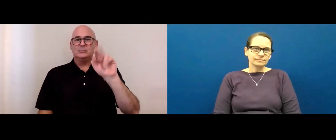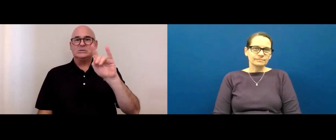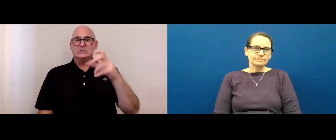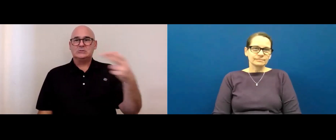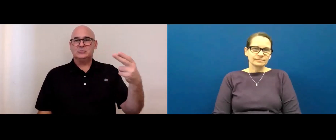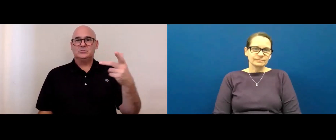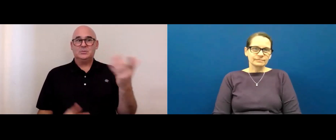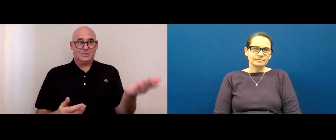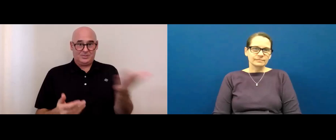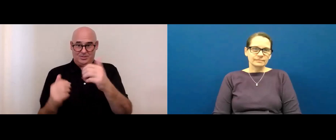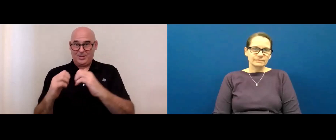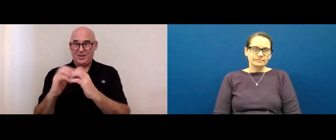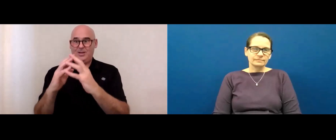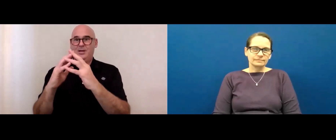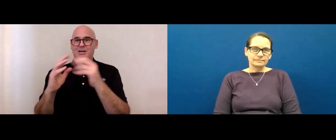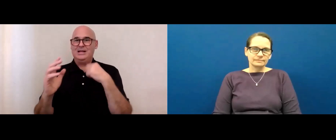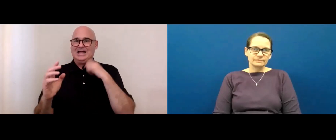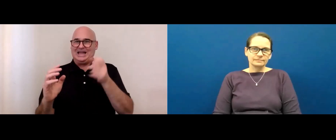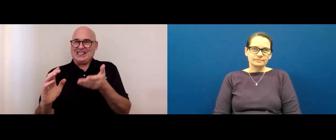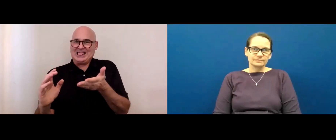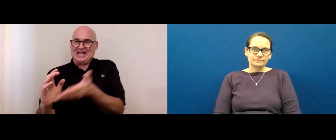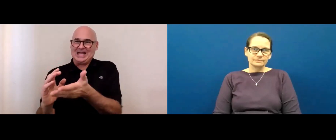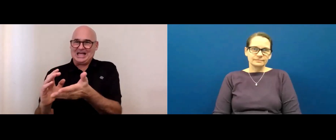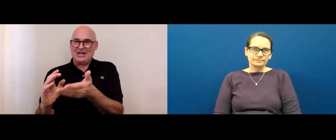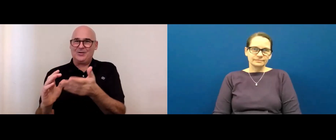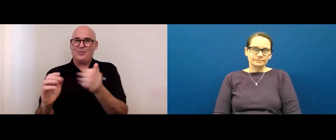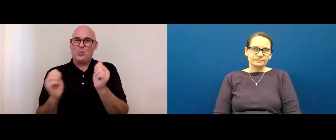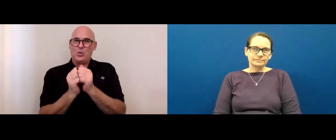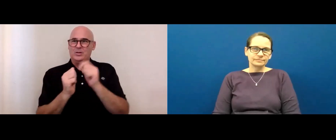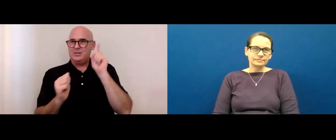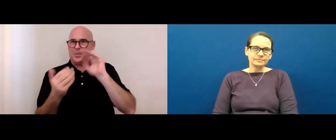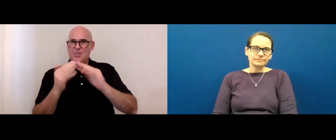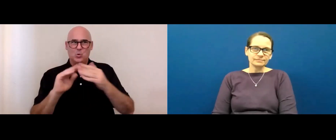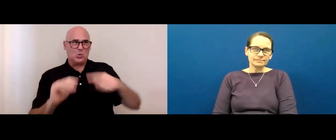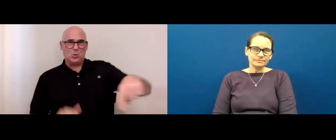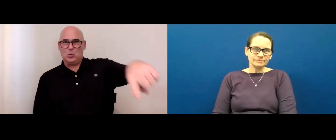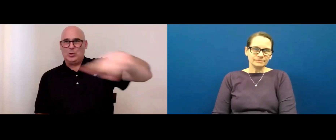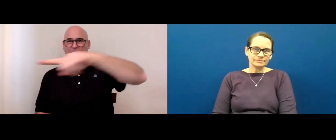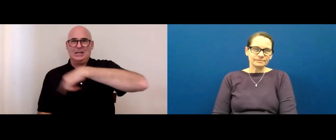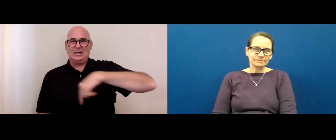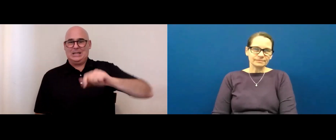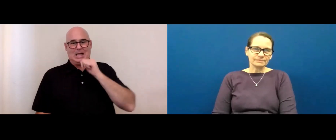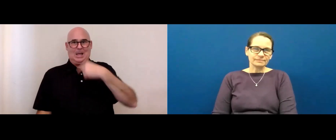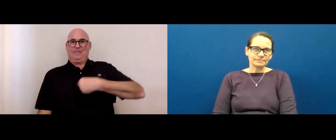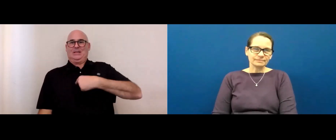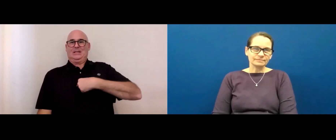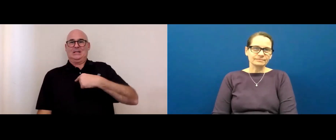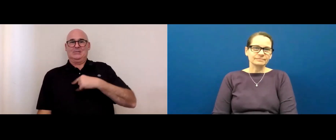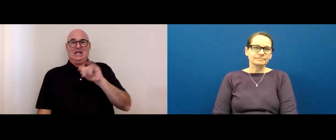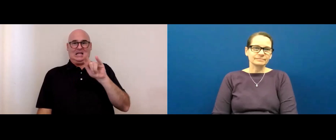to be involved in the commission you know it would have been set up and we needed the community